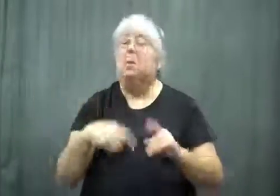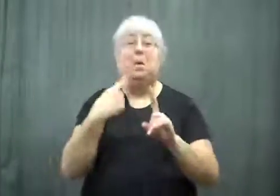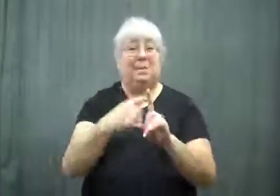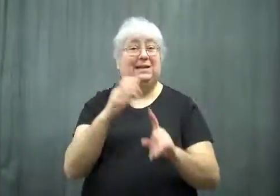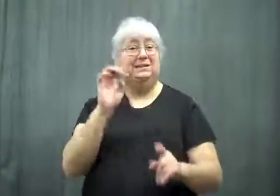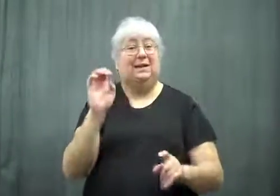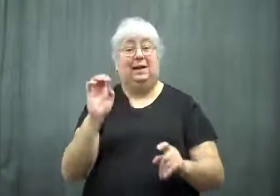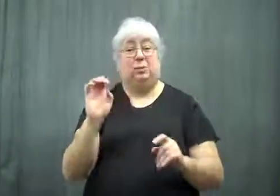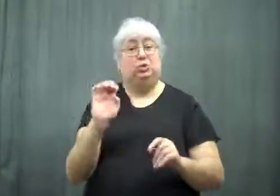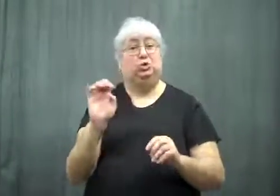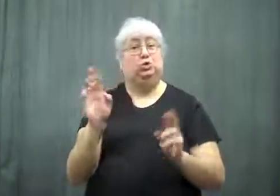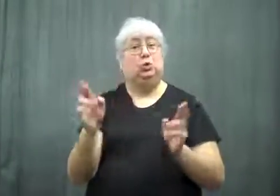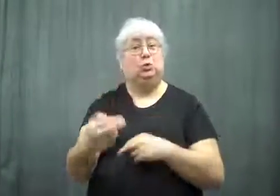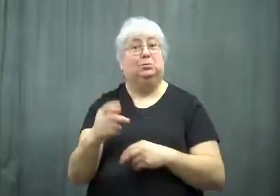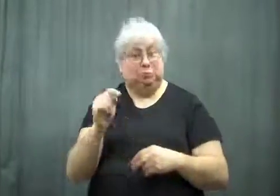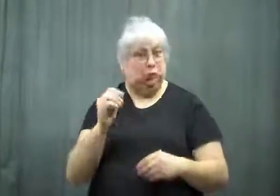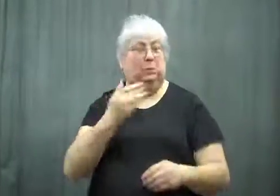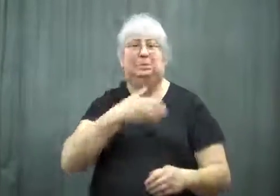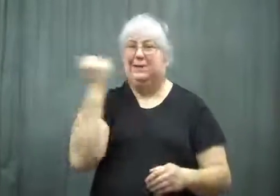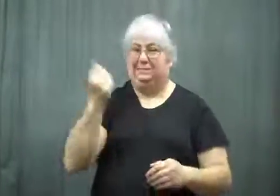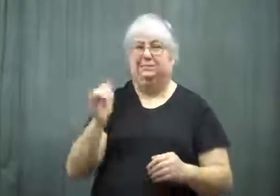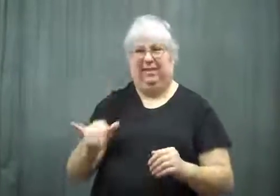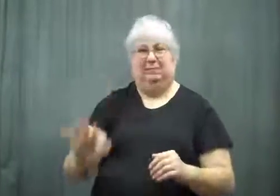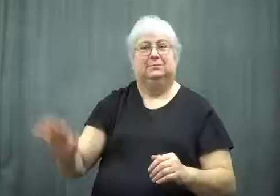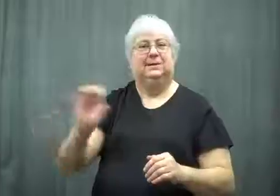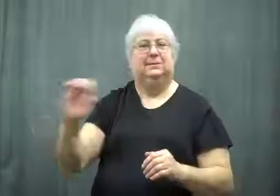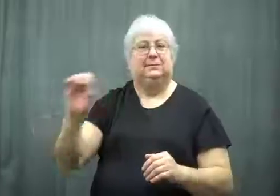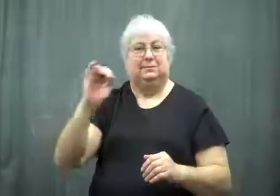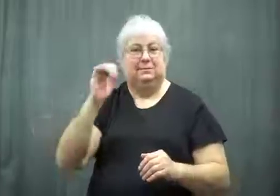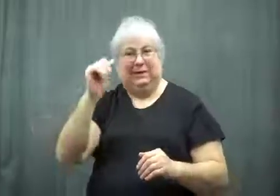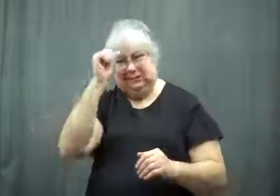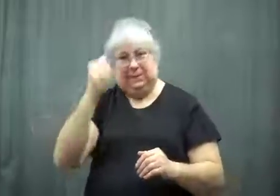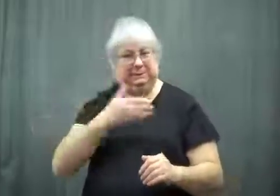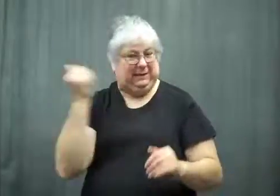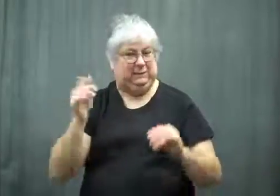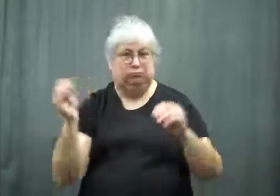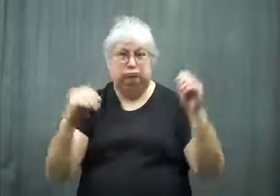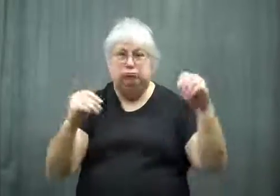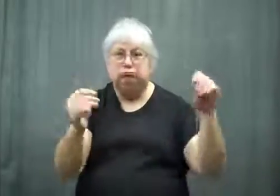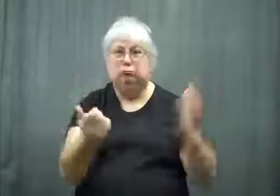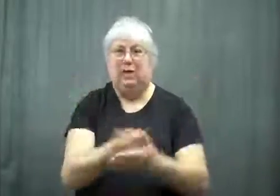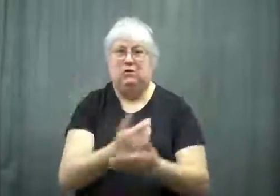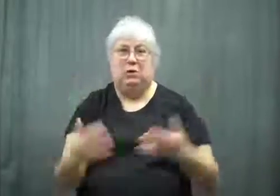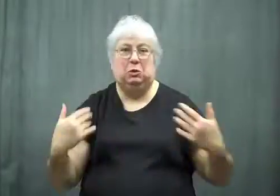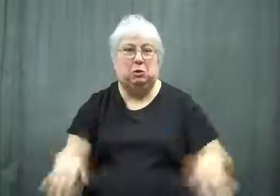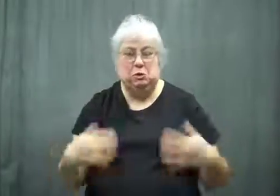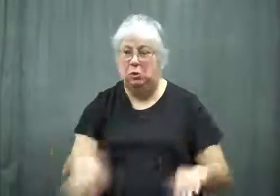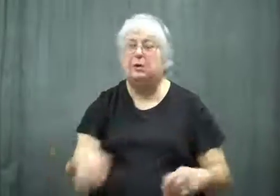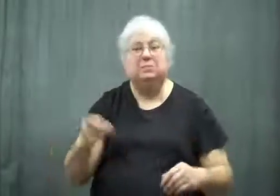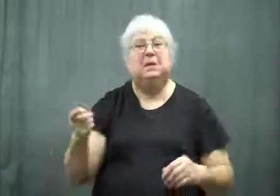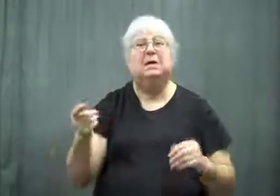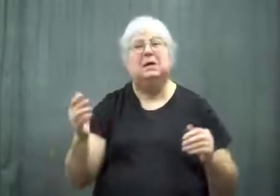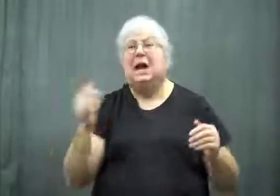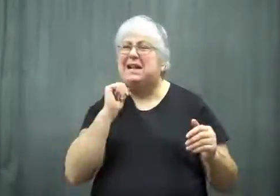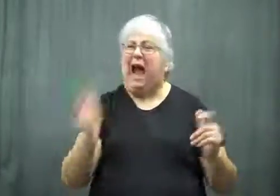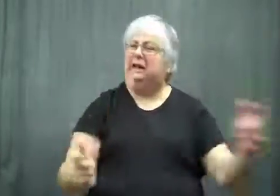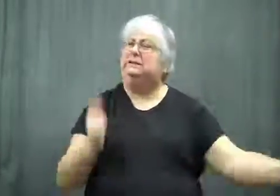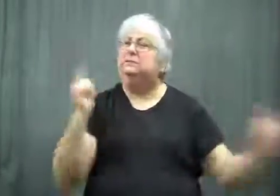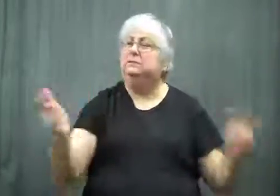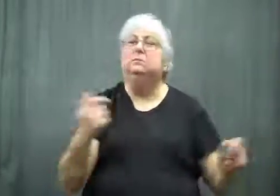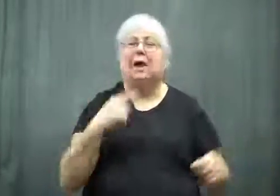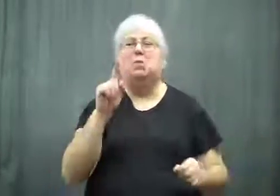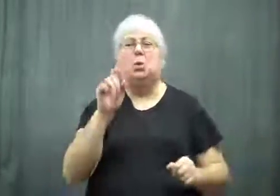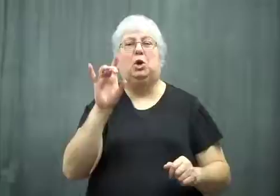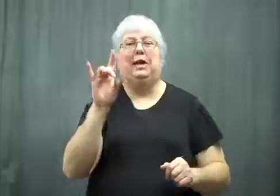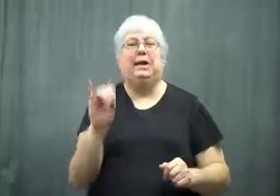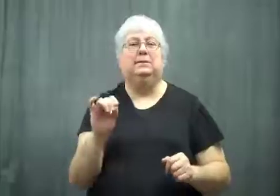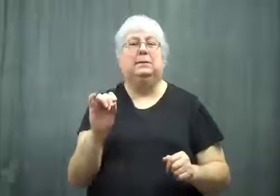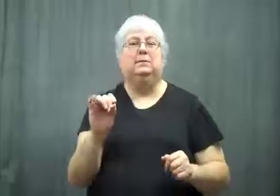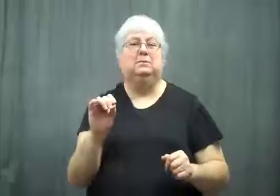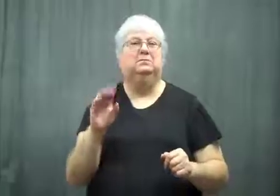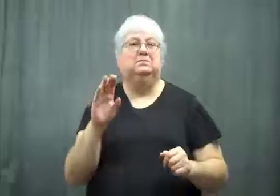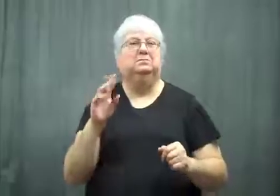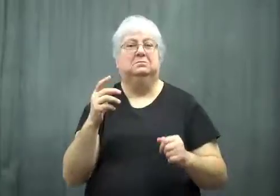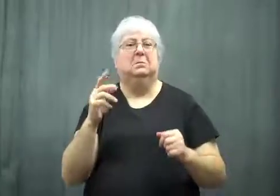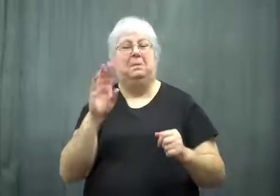The well-equipped emergency room was also the best in the area.